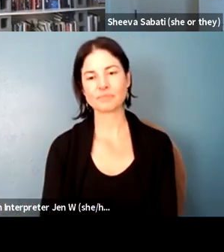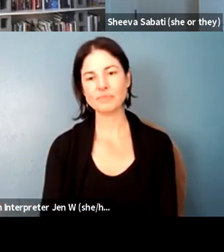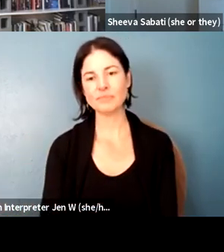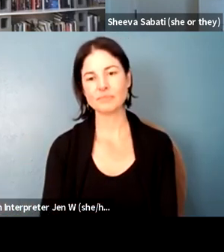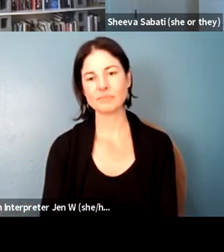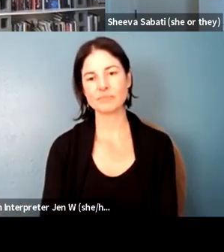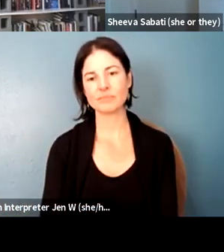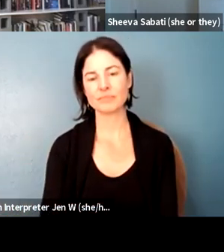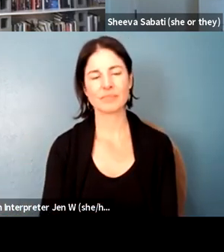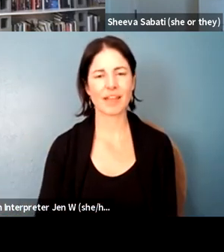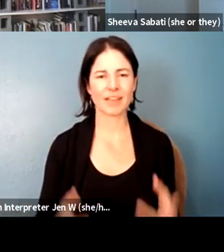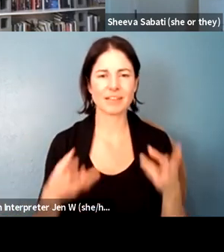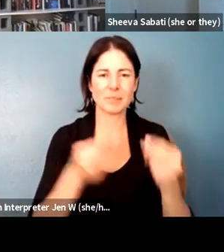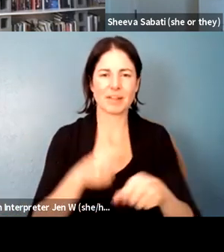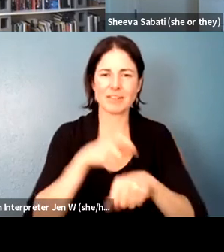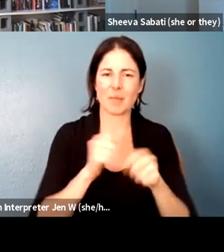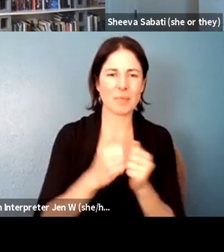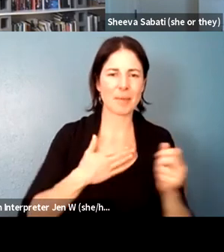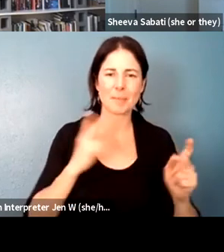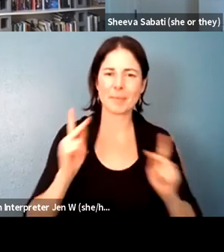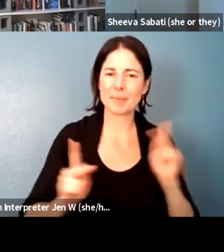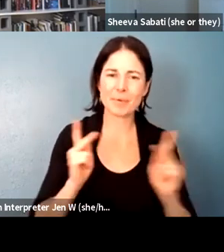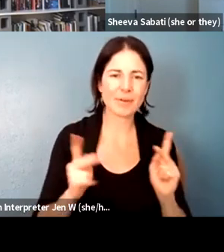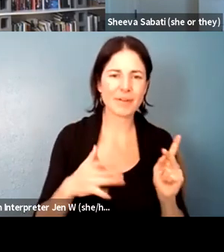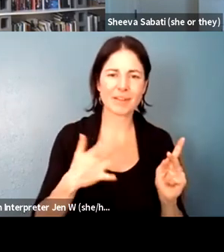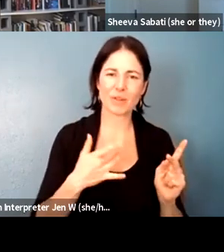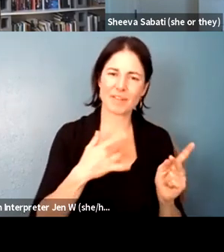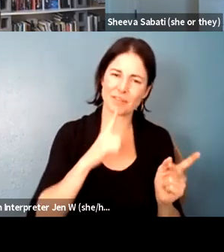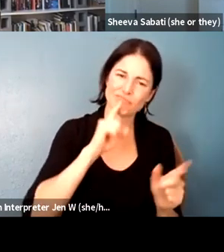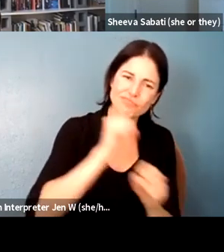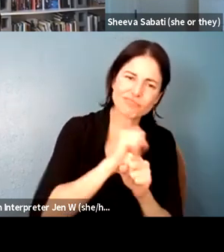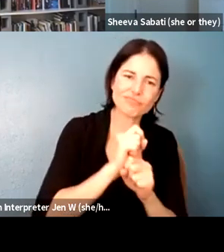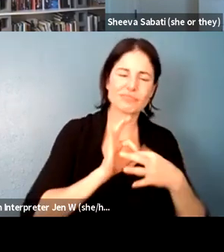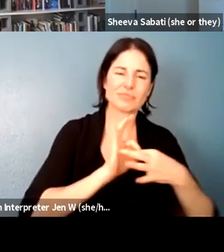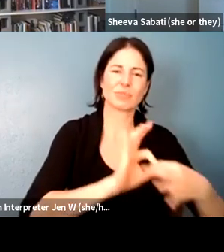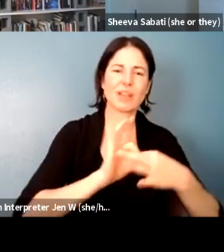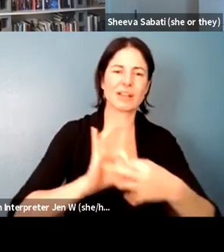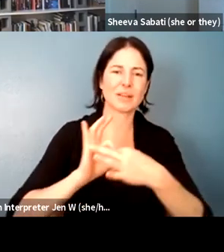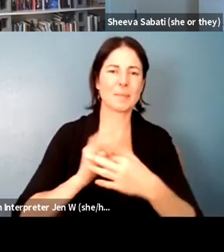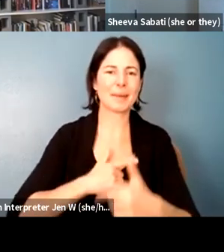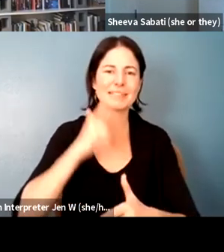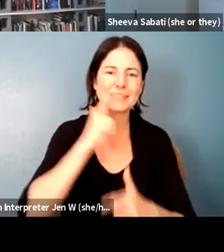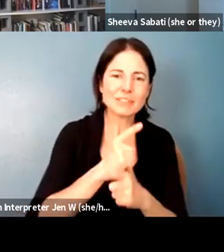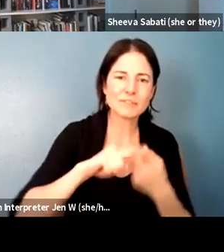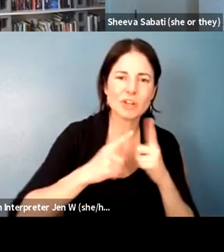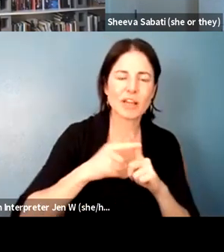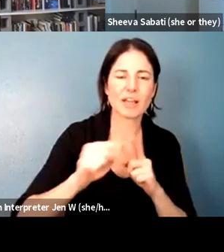people spending time with those who I feel a real sense of belonging with who are my sister friends, and we're doing all of